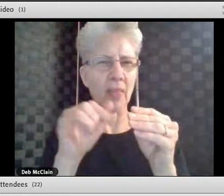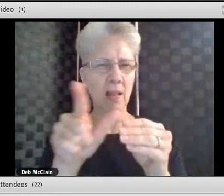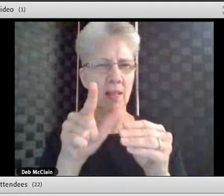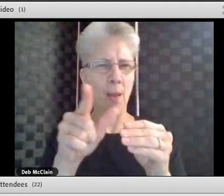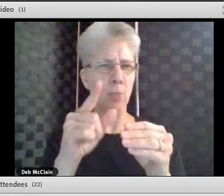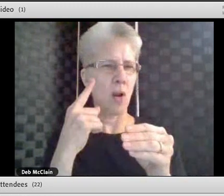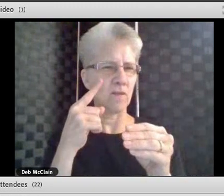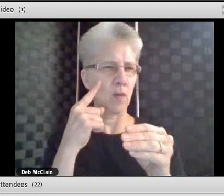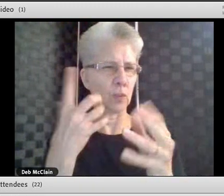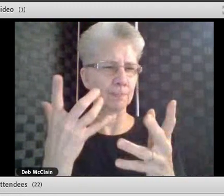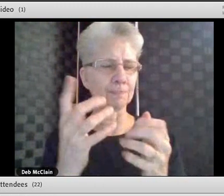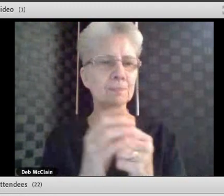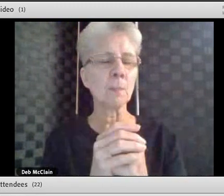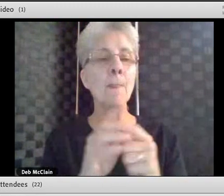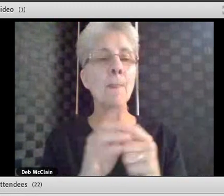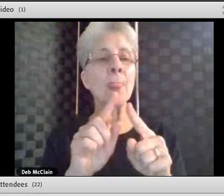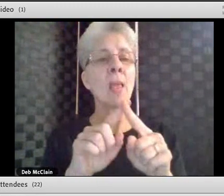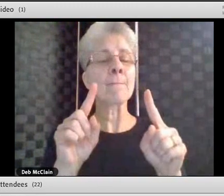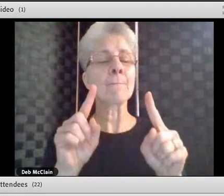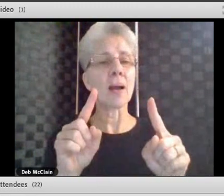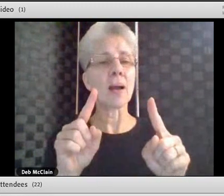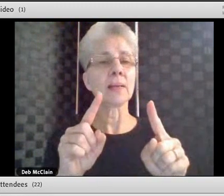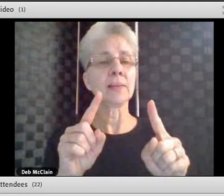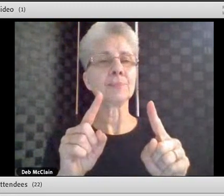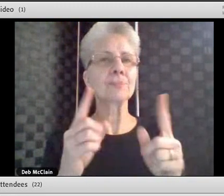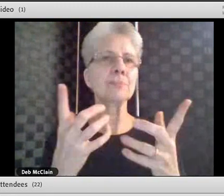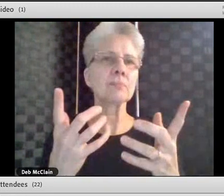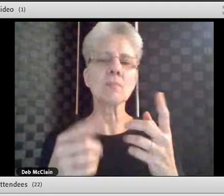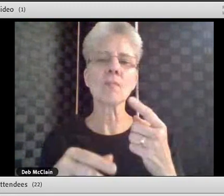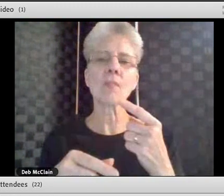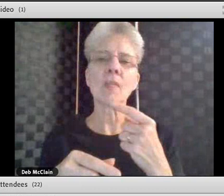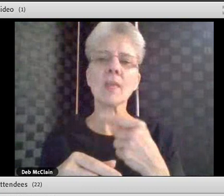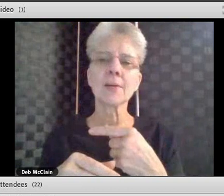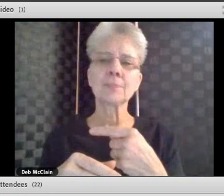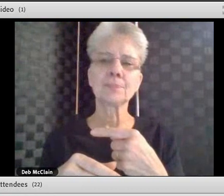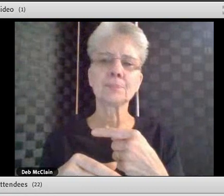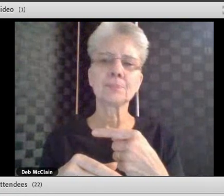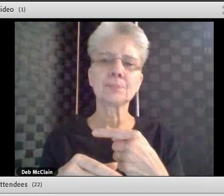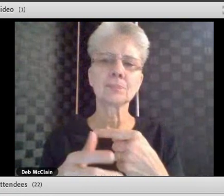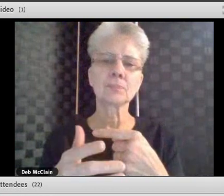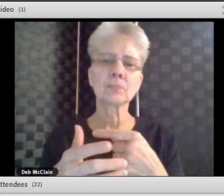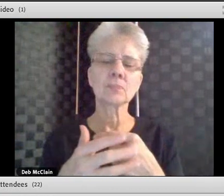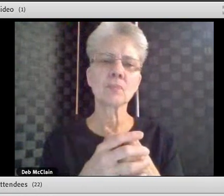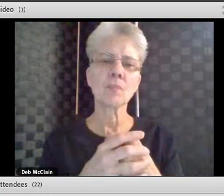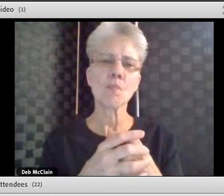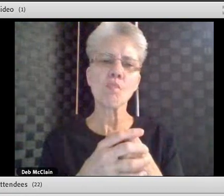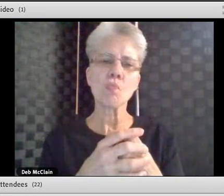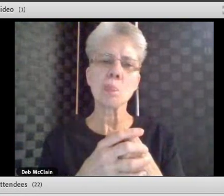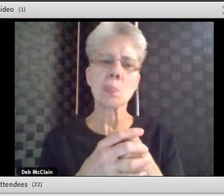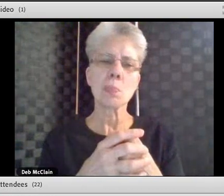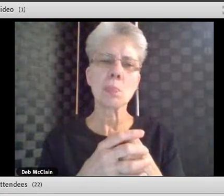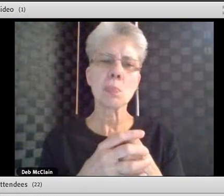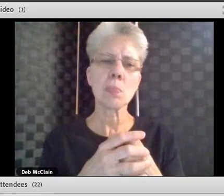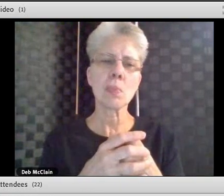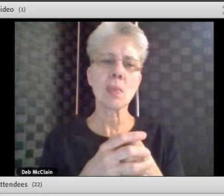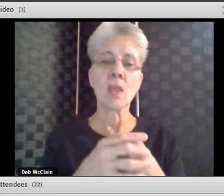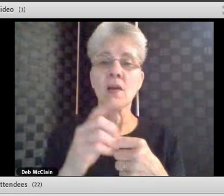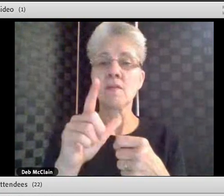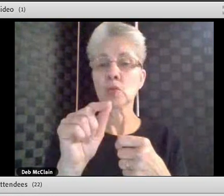but, you know, in -- For 2017 -- I'm sorry.